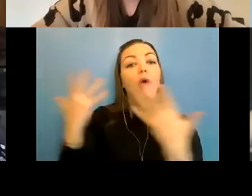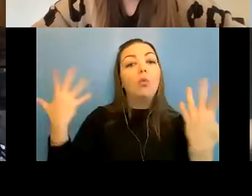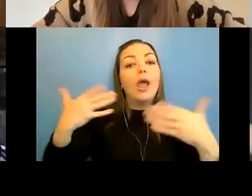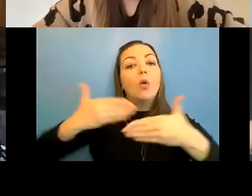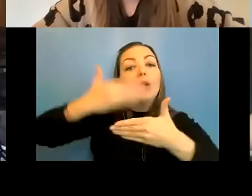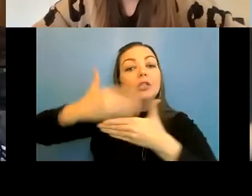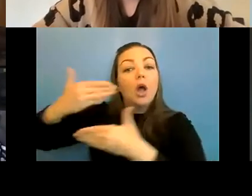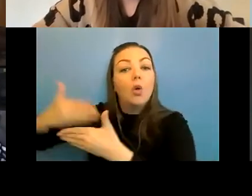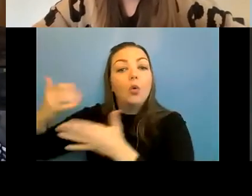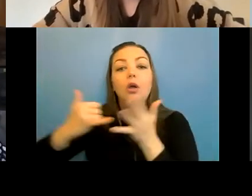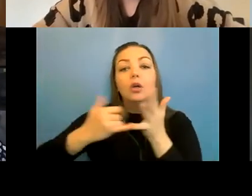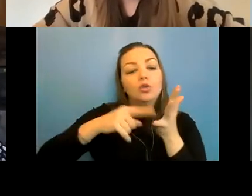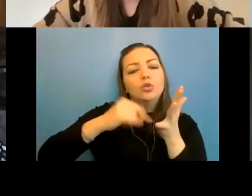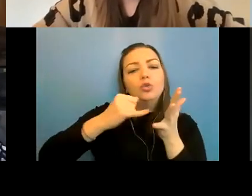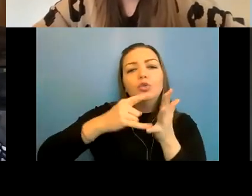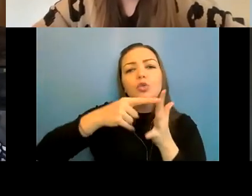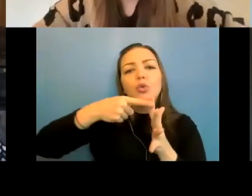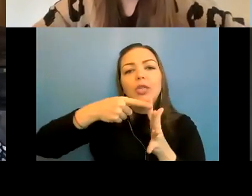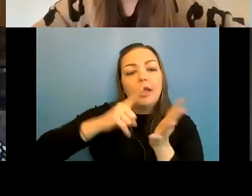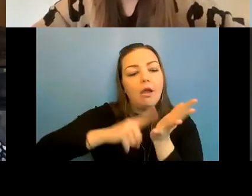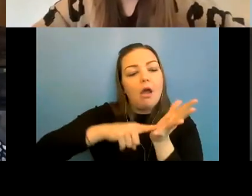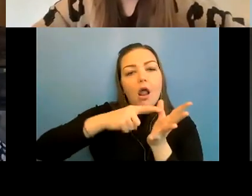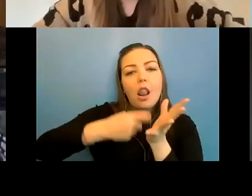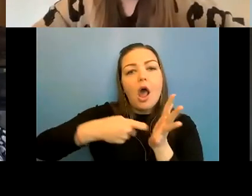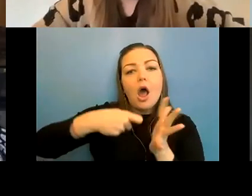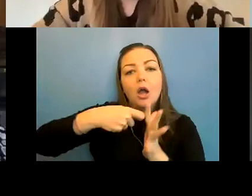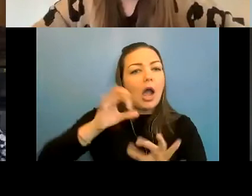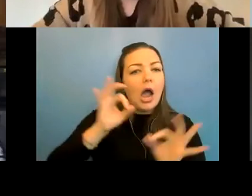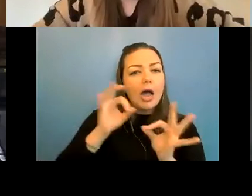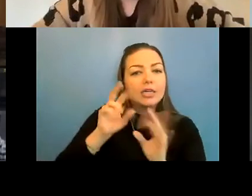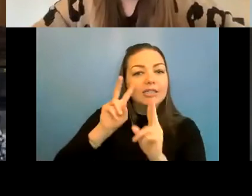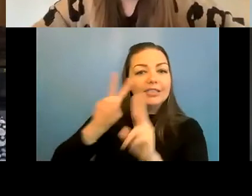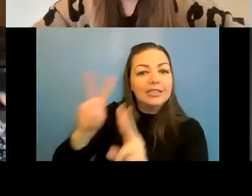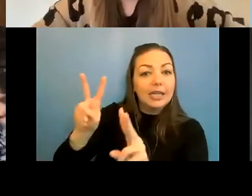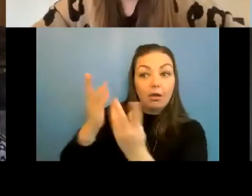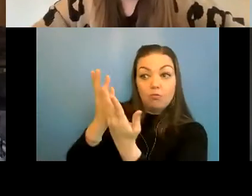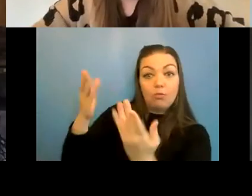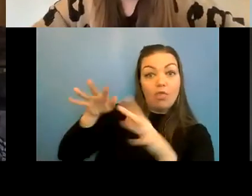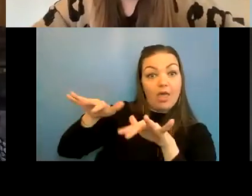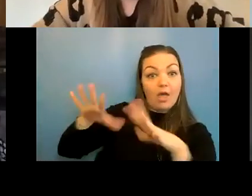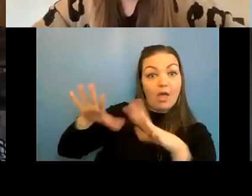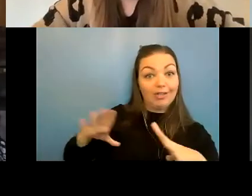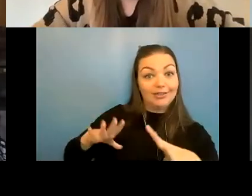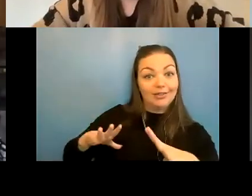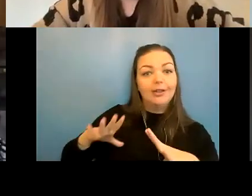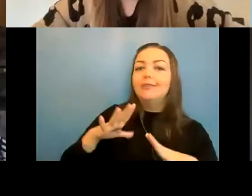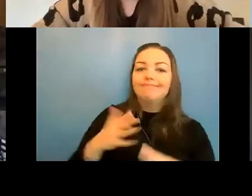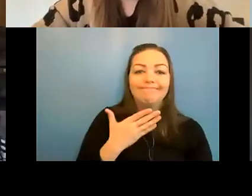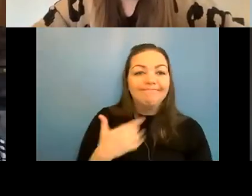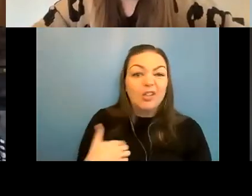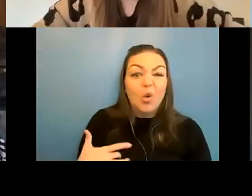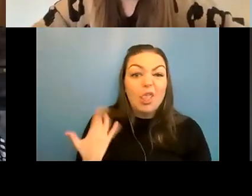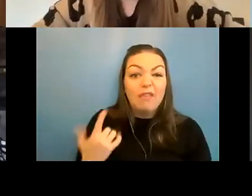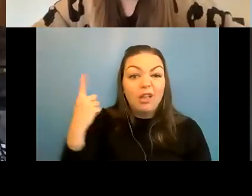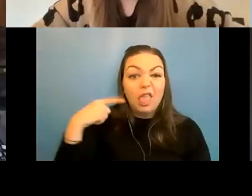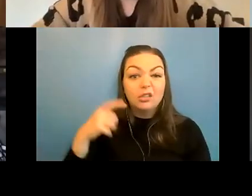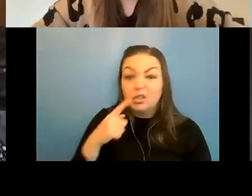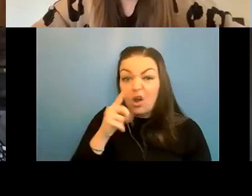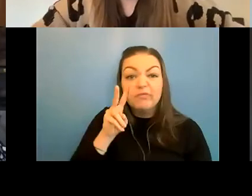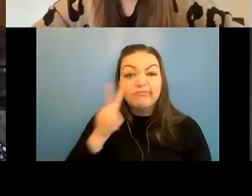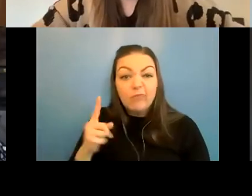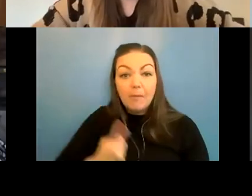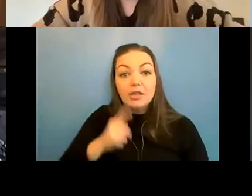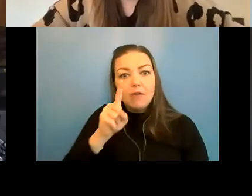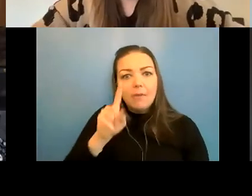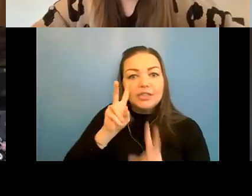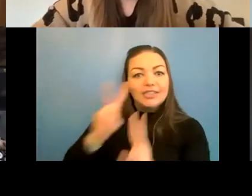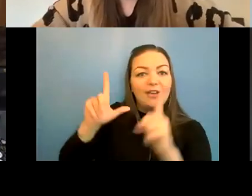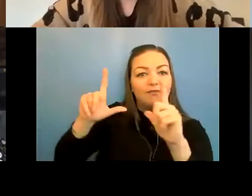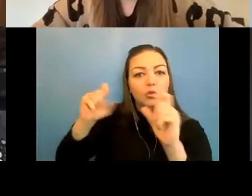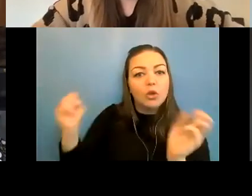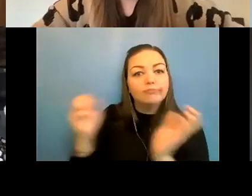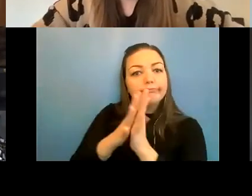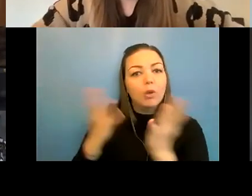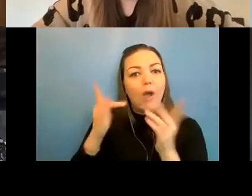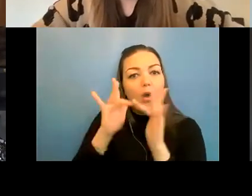I'm going to jump in and say I am delighted that there is one physical work across the windows at Southbank Centre, there's Suzie Larke's Unseen, which - I don't live in London